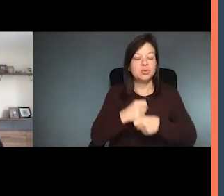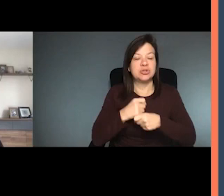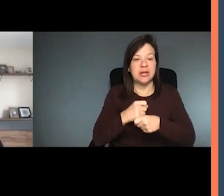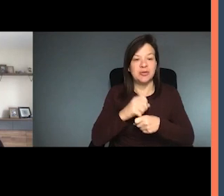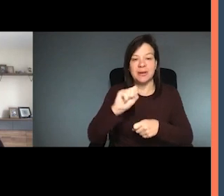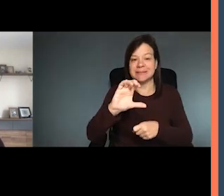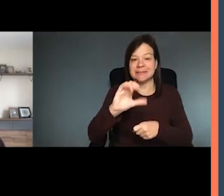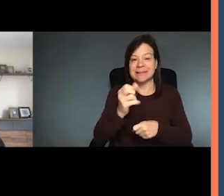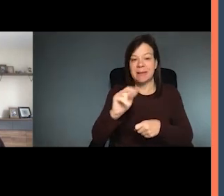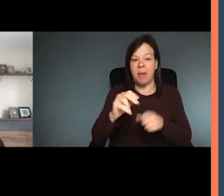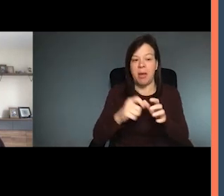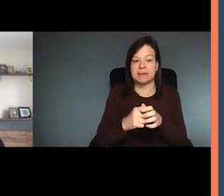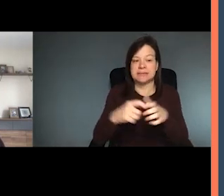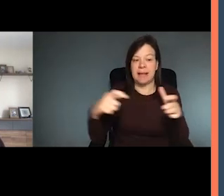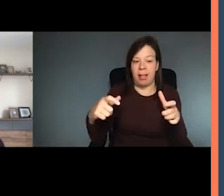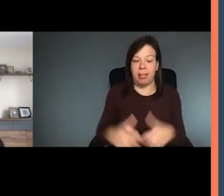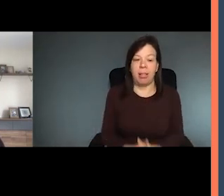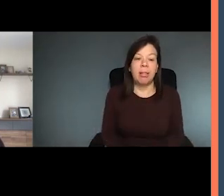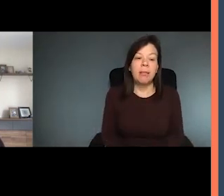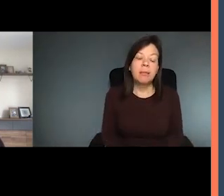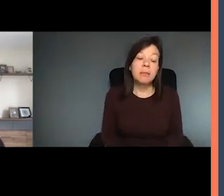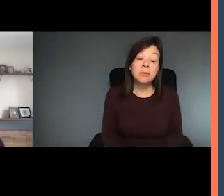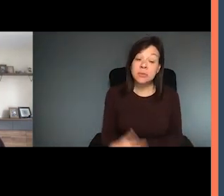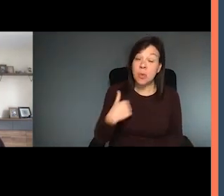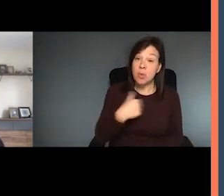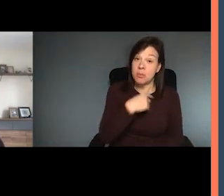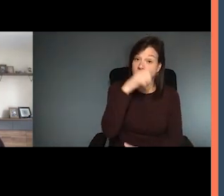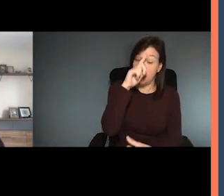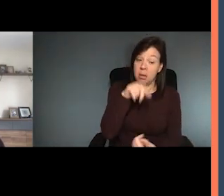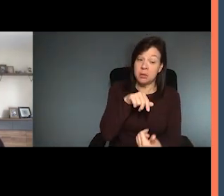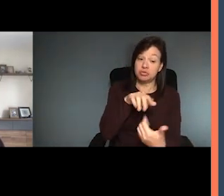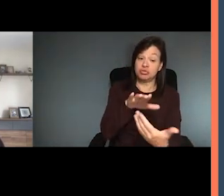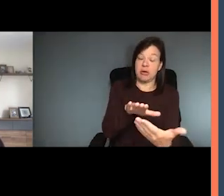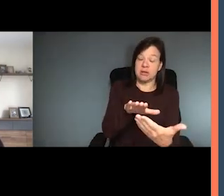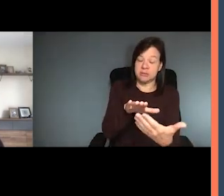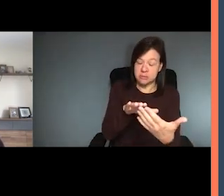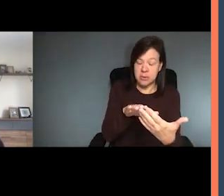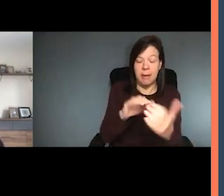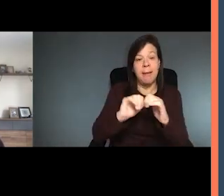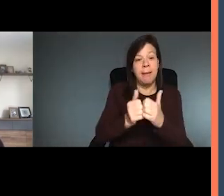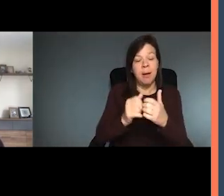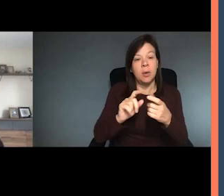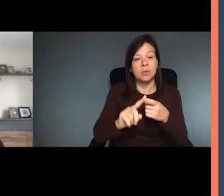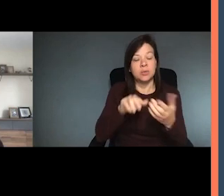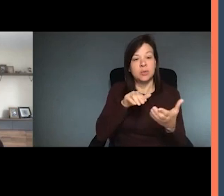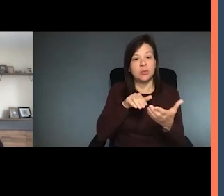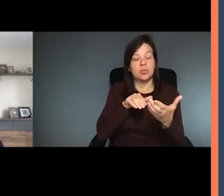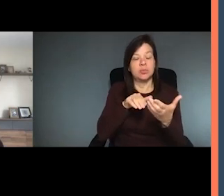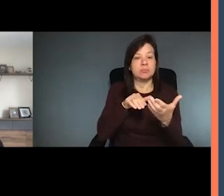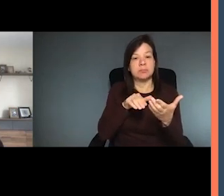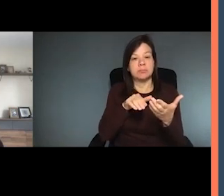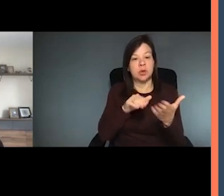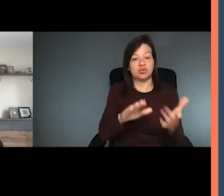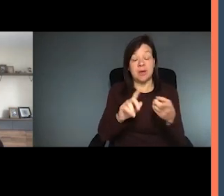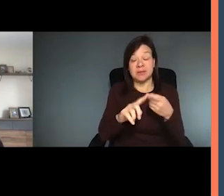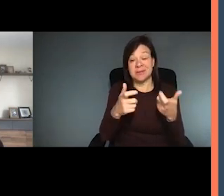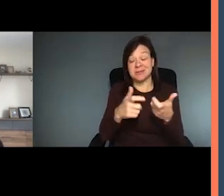WHAT I WANTED TO ADDRESS WAS TO MAKE SURE THAT THERE WAS A WAY TO NOT ONLY ADDRESS THIS LARGE BACKLOG OF